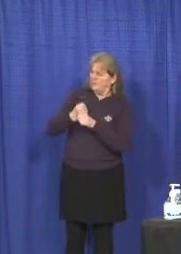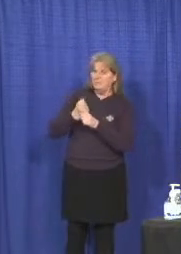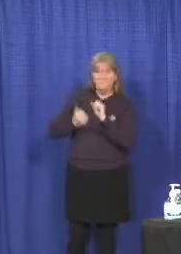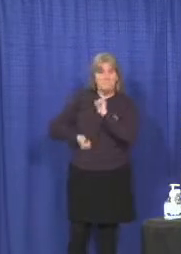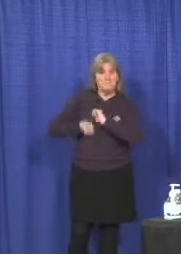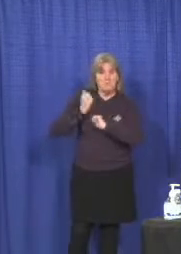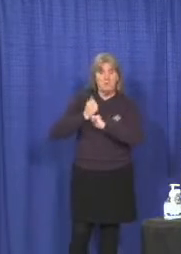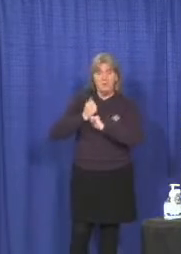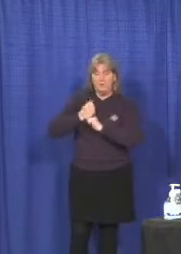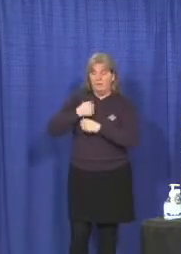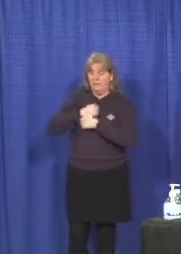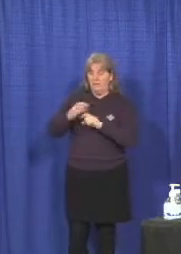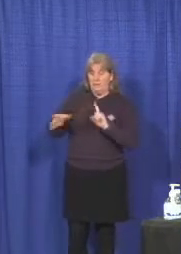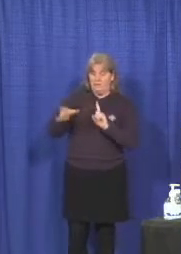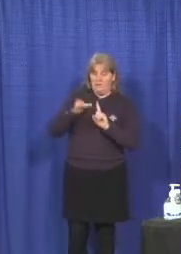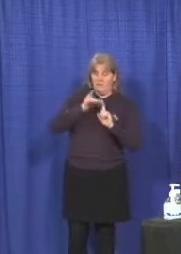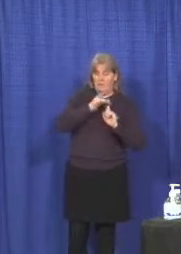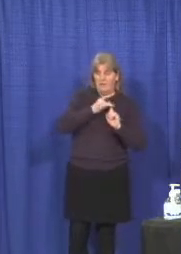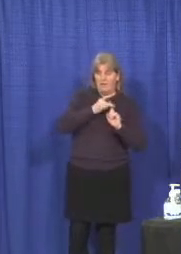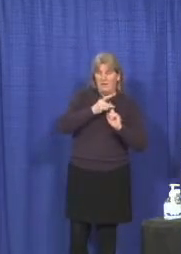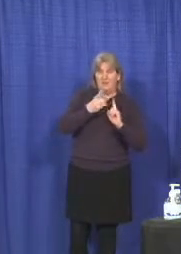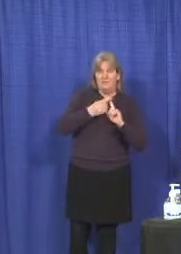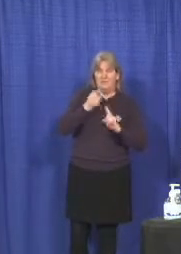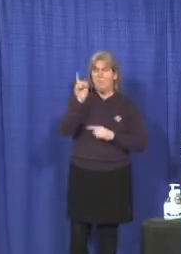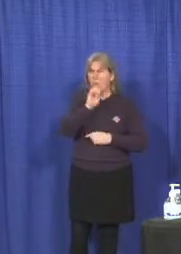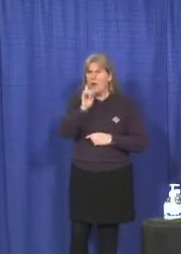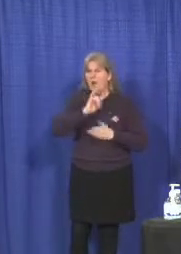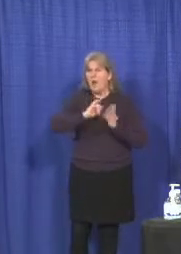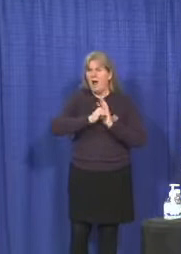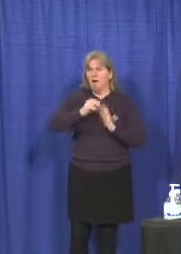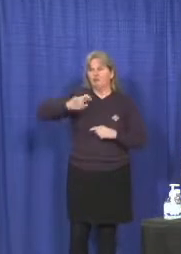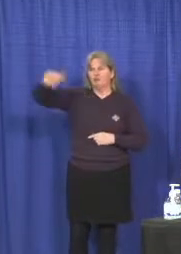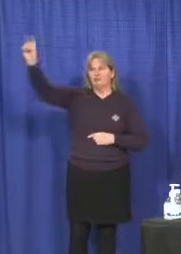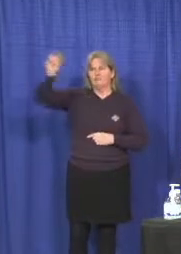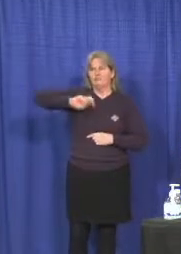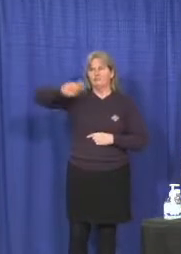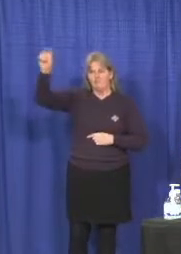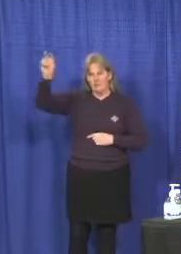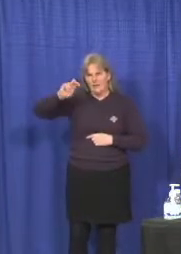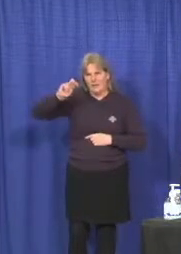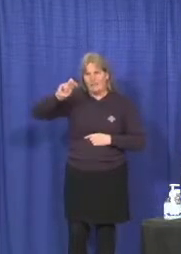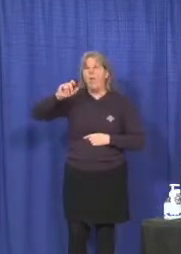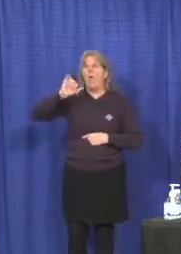vast majority of our cases have been acquired from travel or linked to someone who has